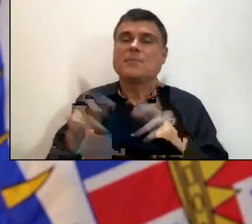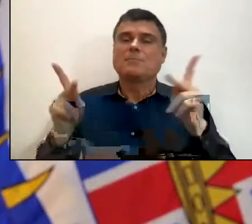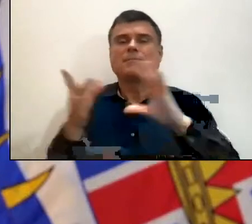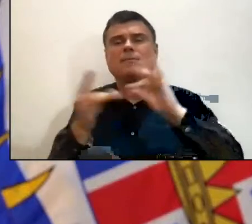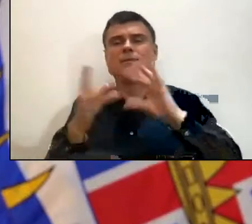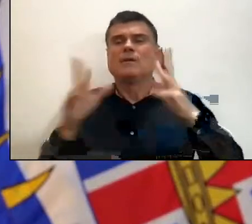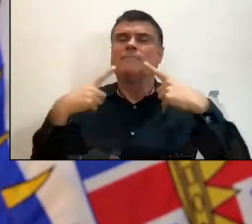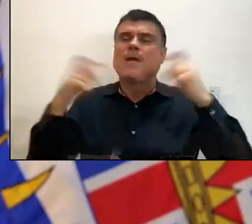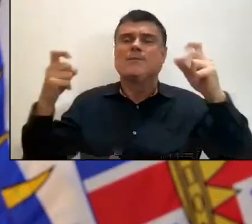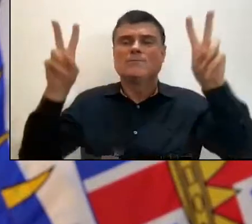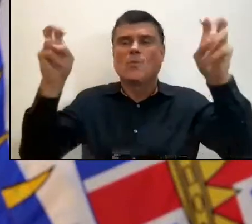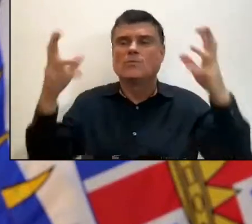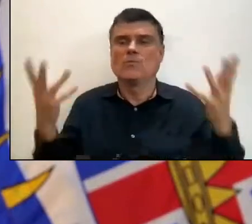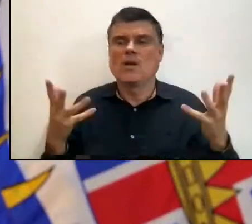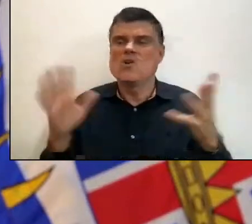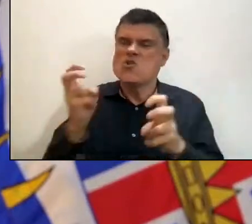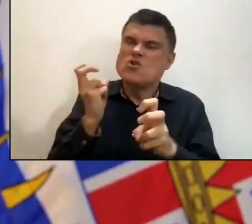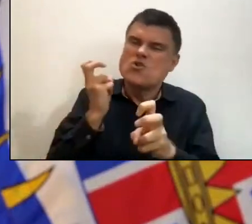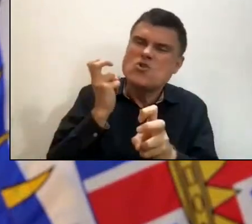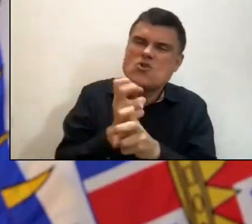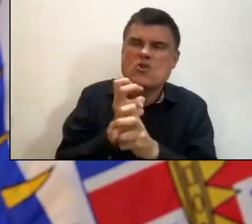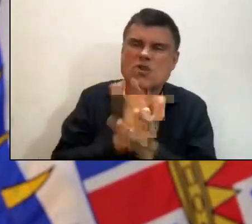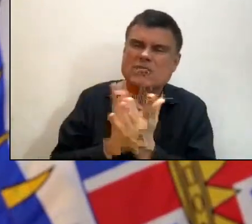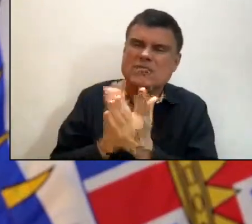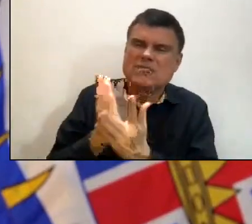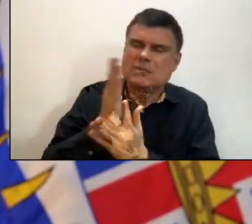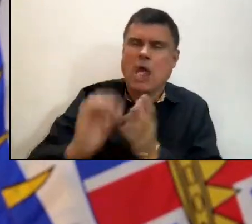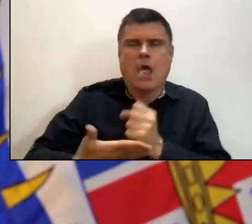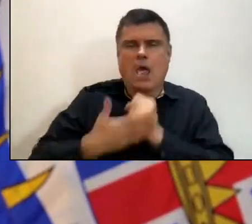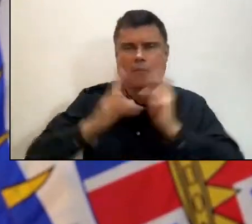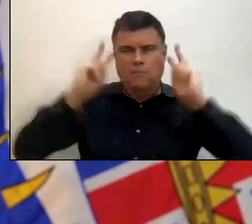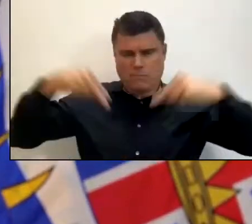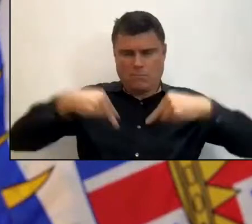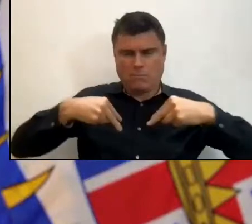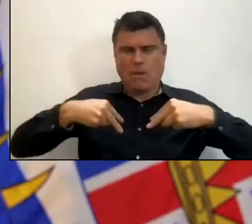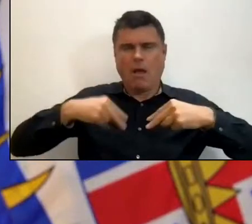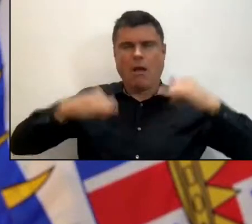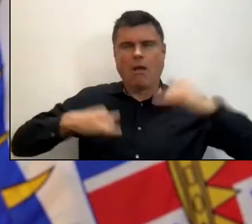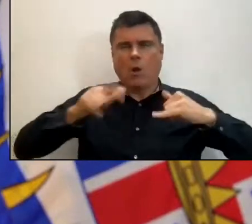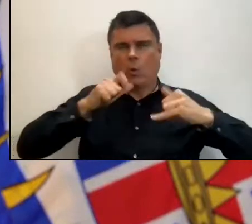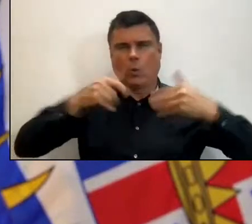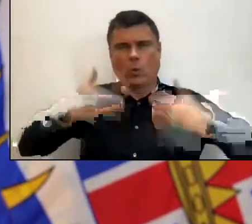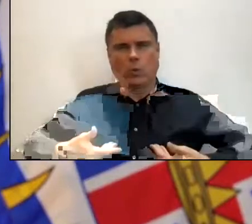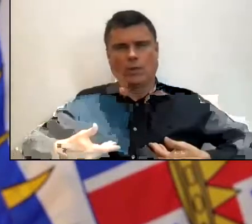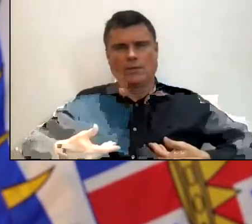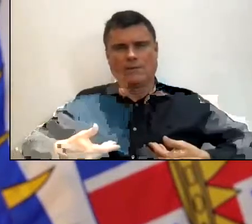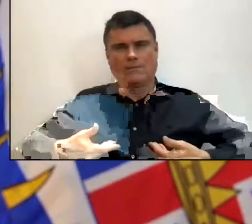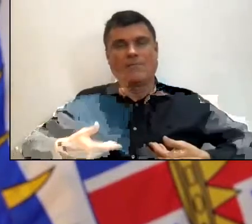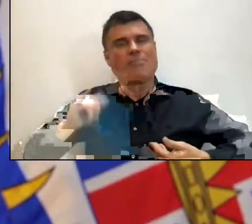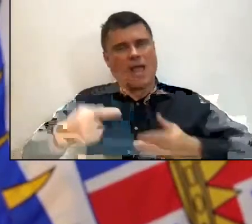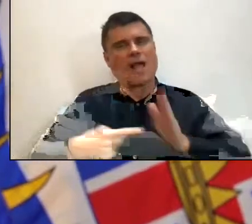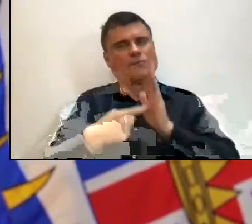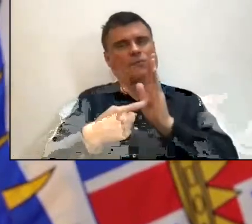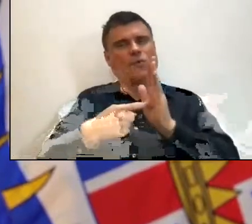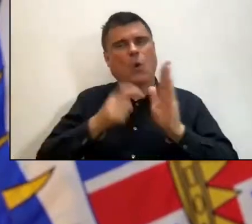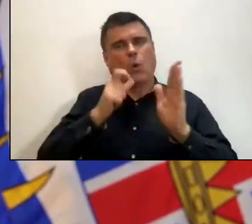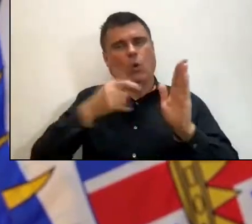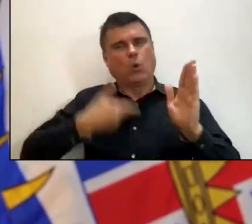othe But r stm oCOVID-19s not yet over. We are in a different boat but